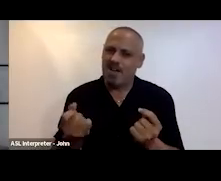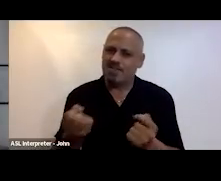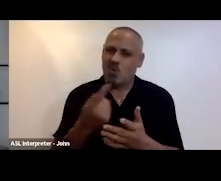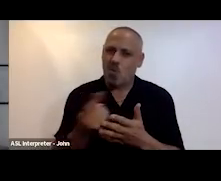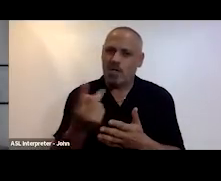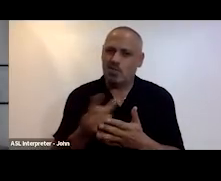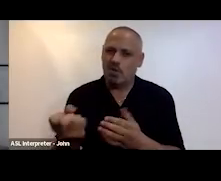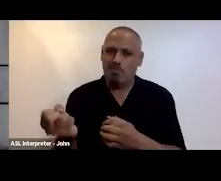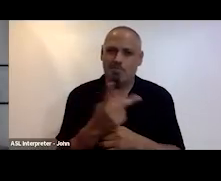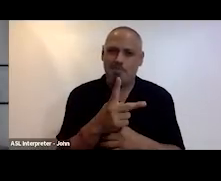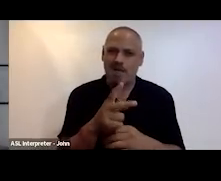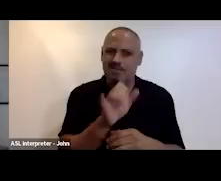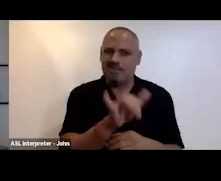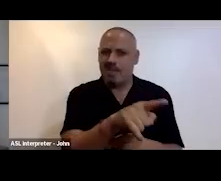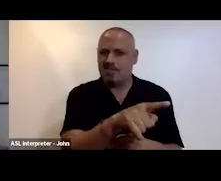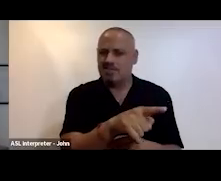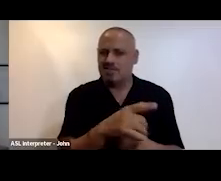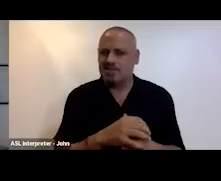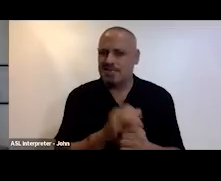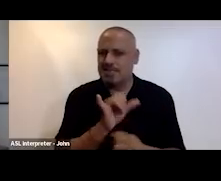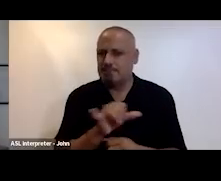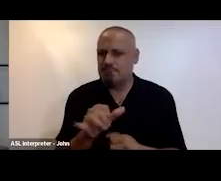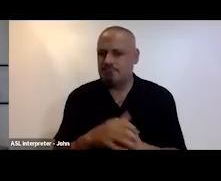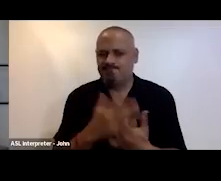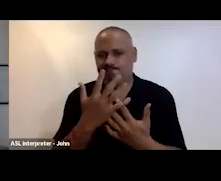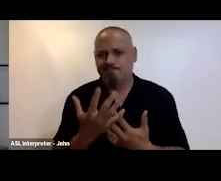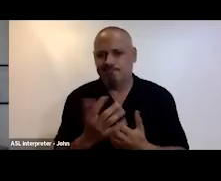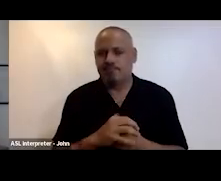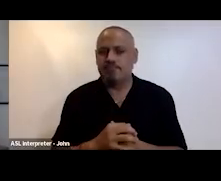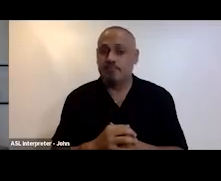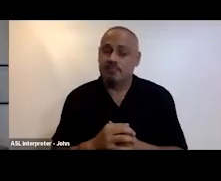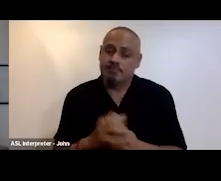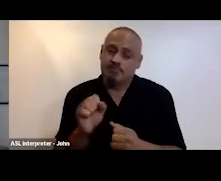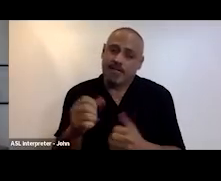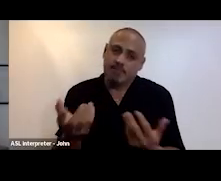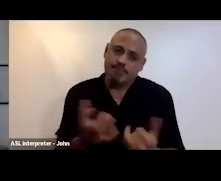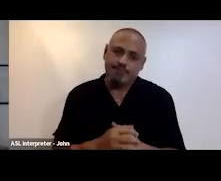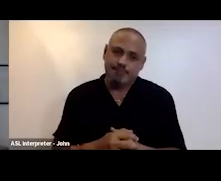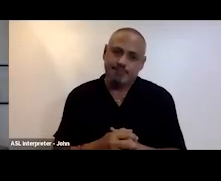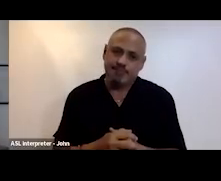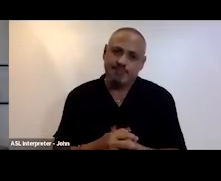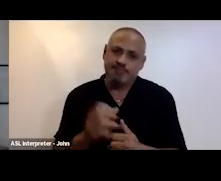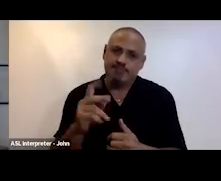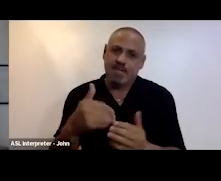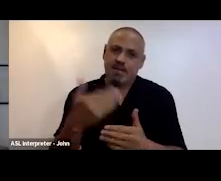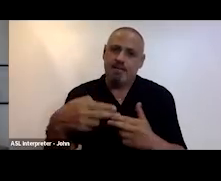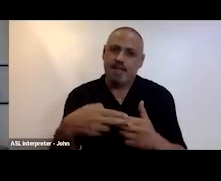it went back to looking much like this, which is unfortunate, but yeah. Okay, next slide, please, Vanessa.